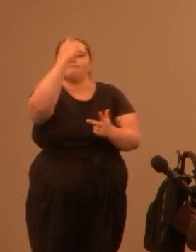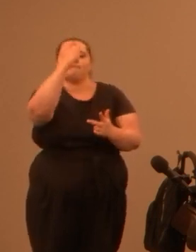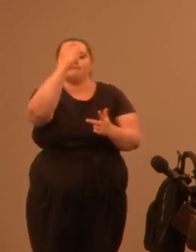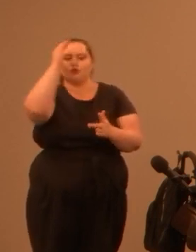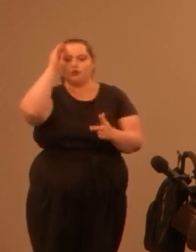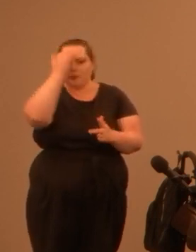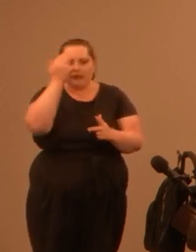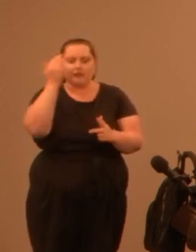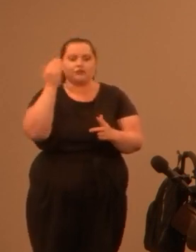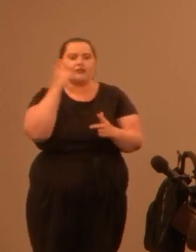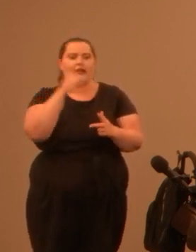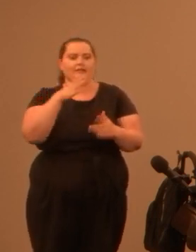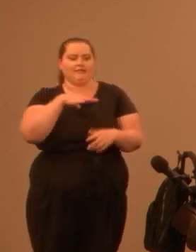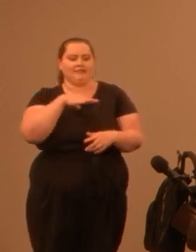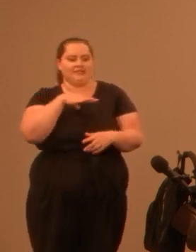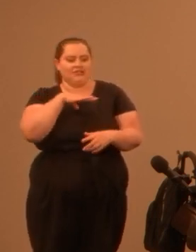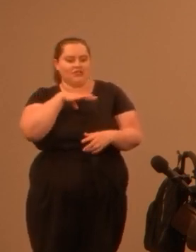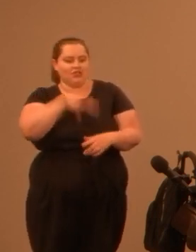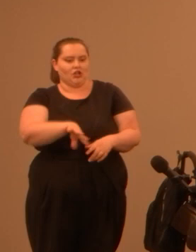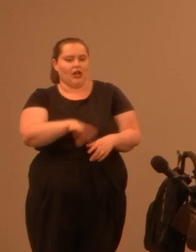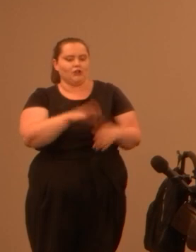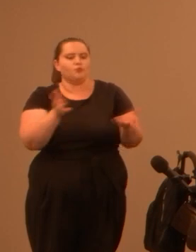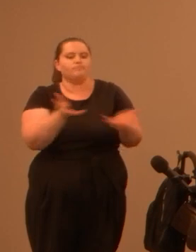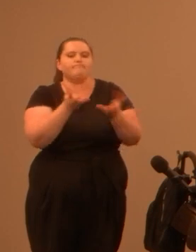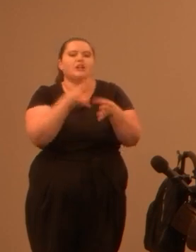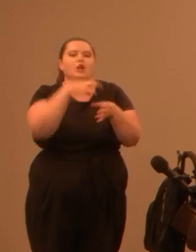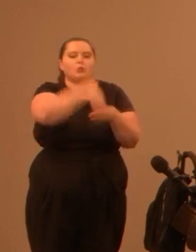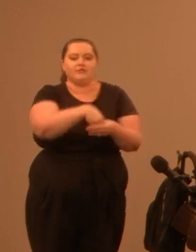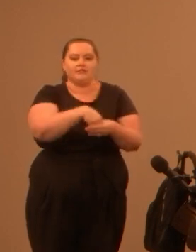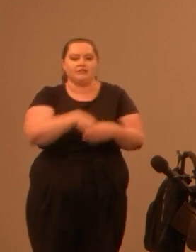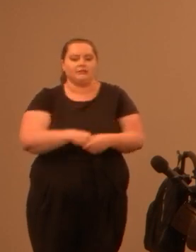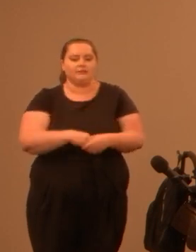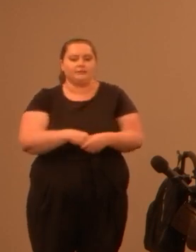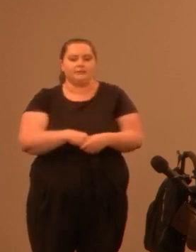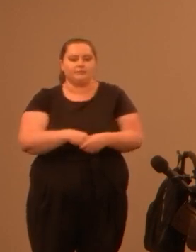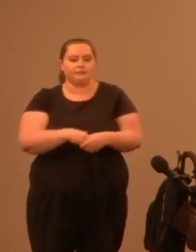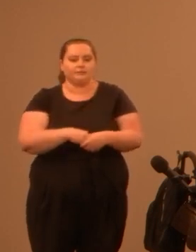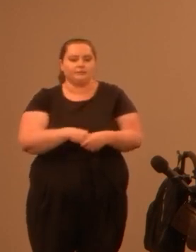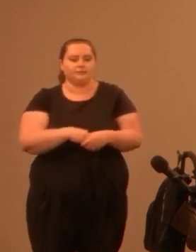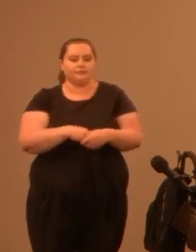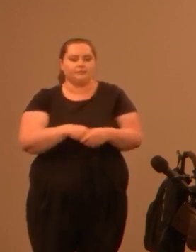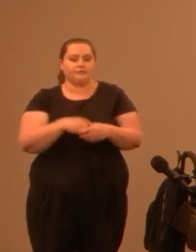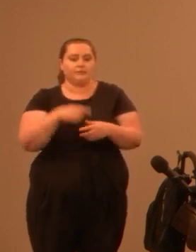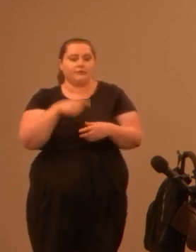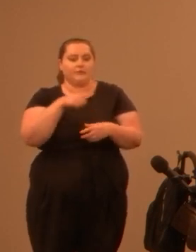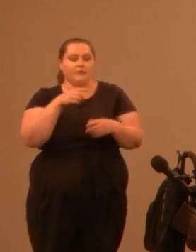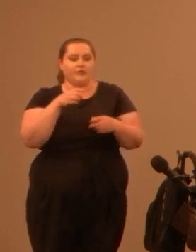and a desire to foster inclusive vision. The nominees for the Accessibility